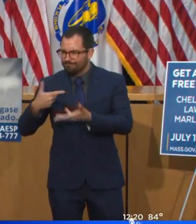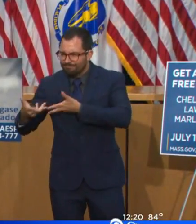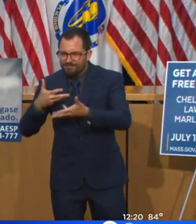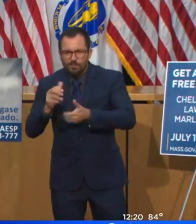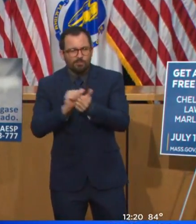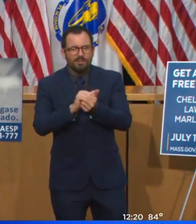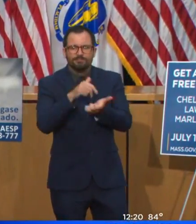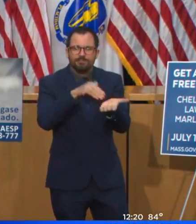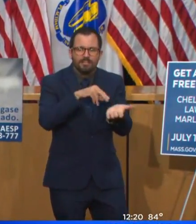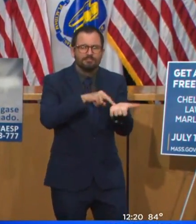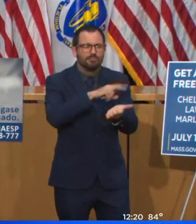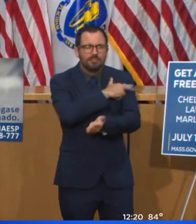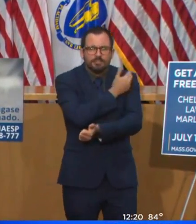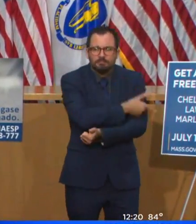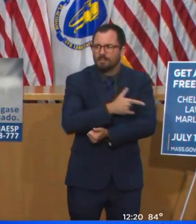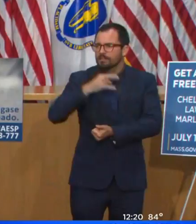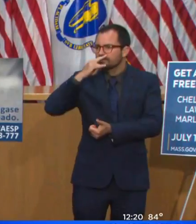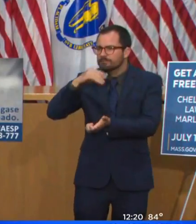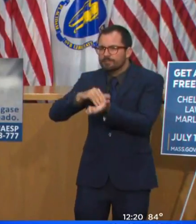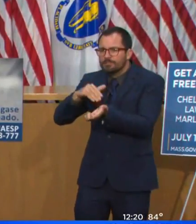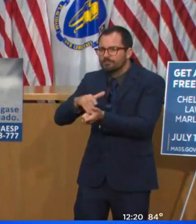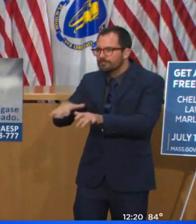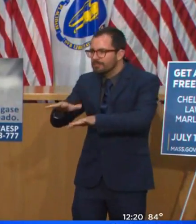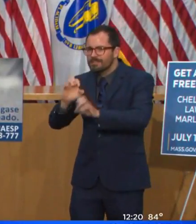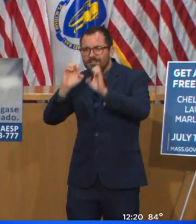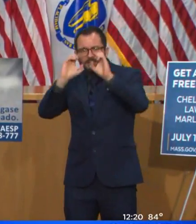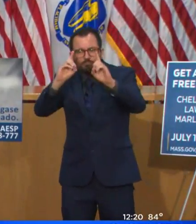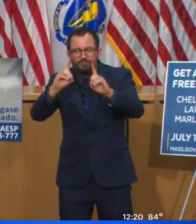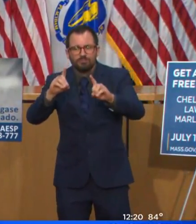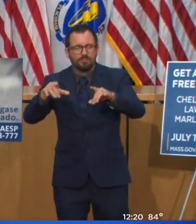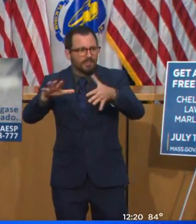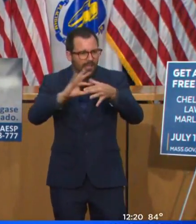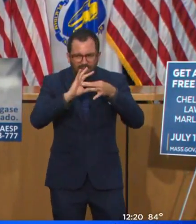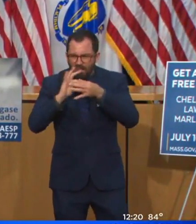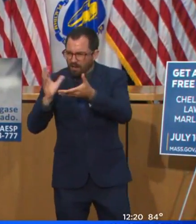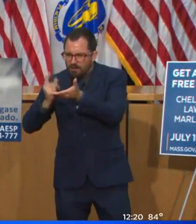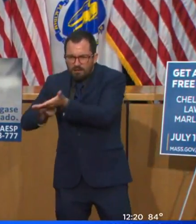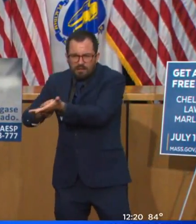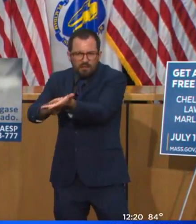MASSACHUSETTS IS WORK CLOSELY WITH OUR COLLEAGUES IN THE